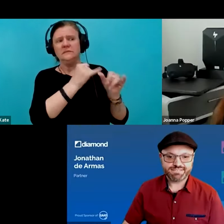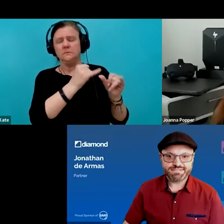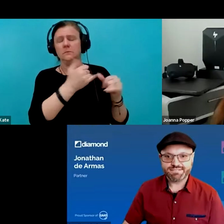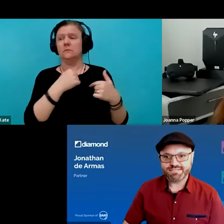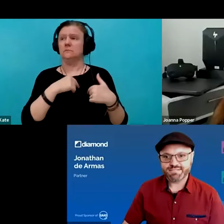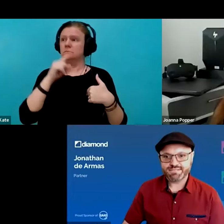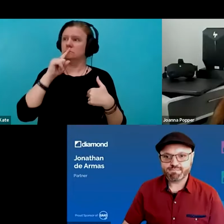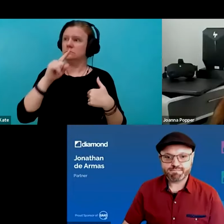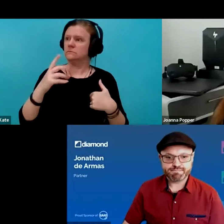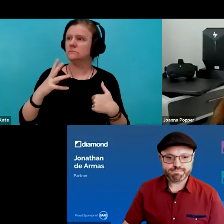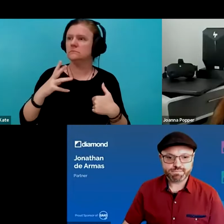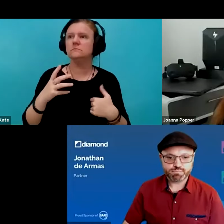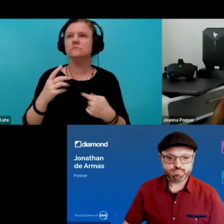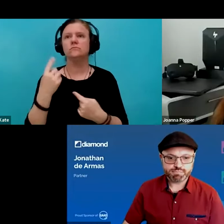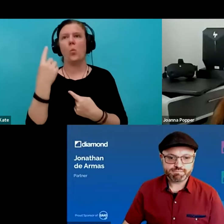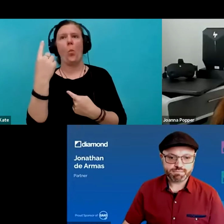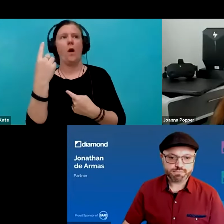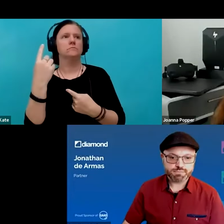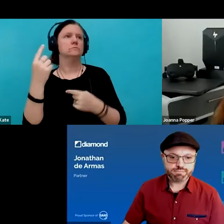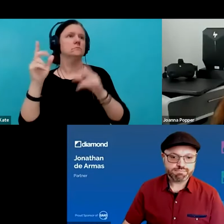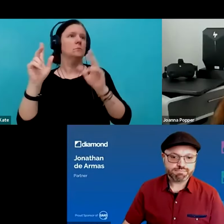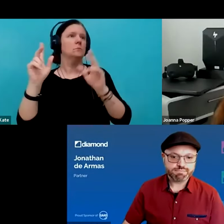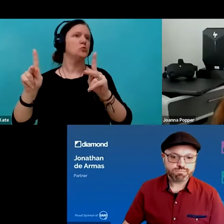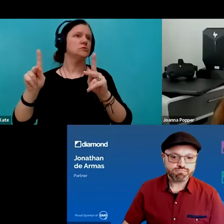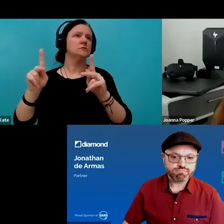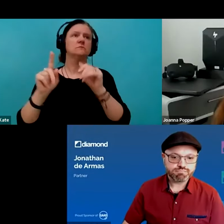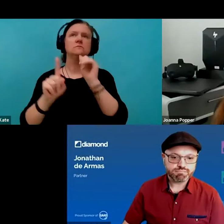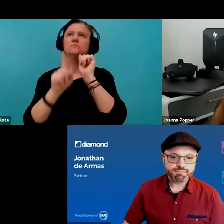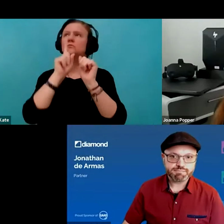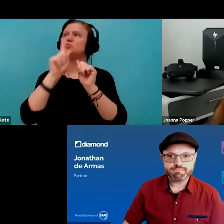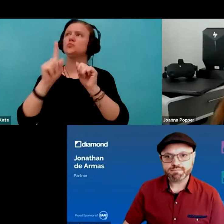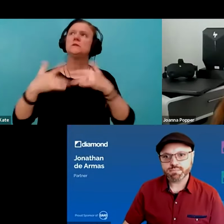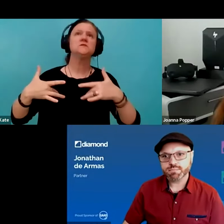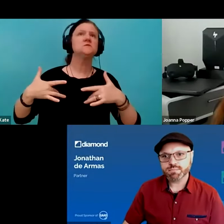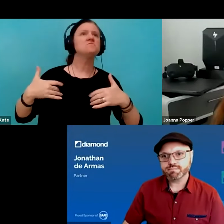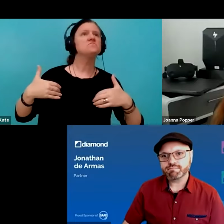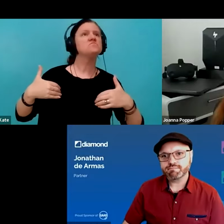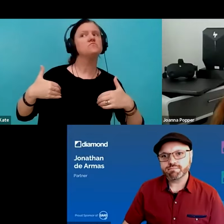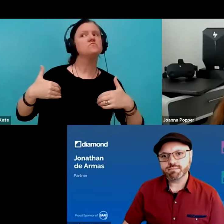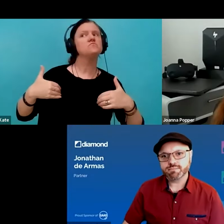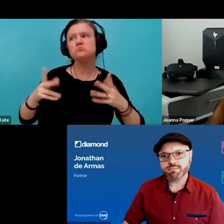you know, one of the one of the early pioneers during what what I'm